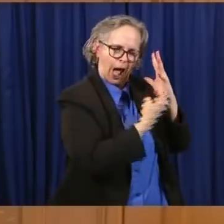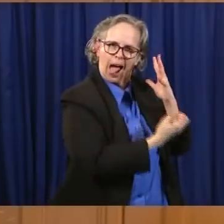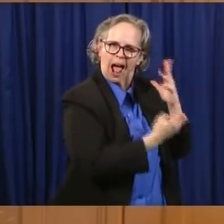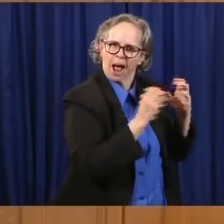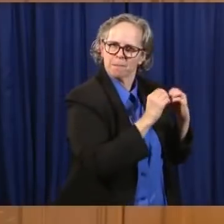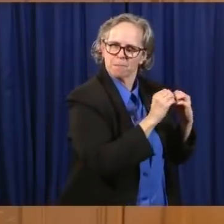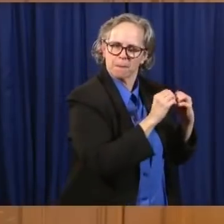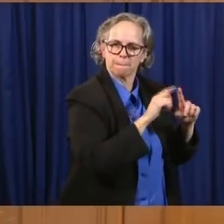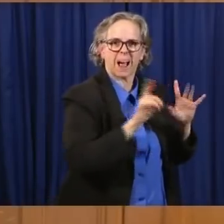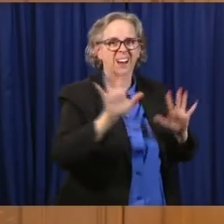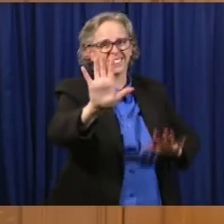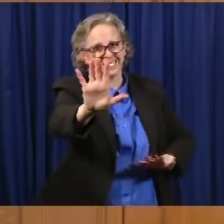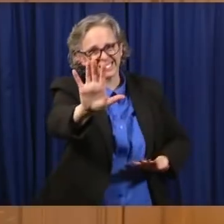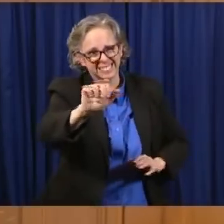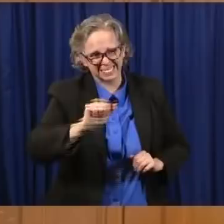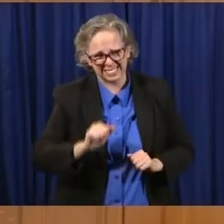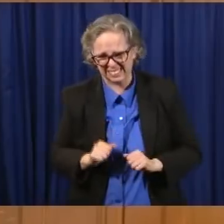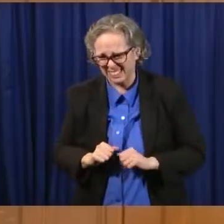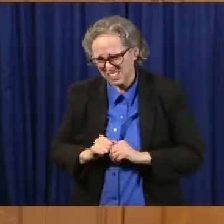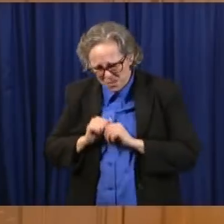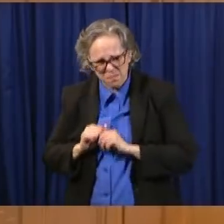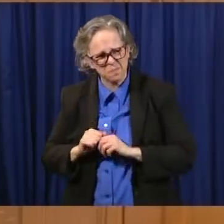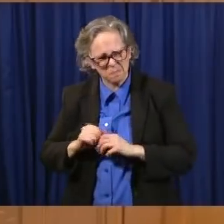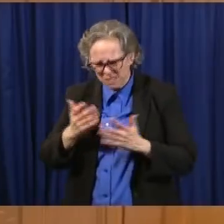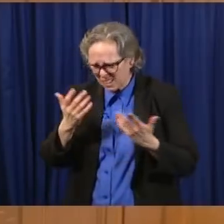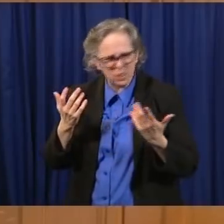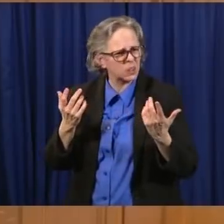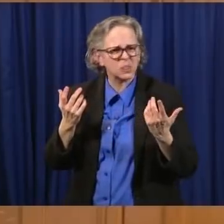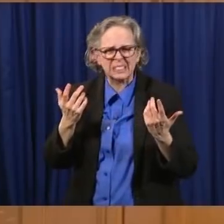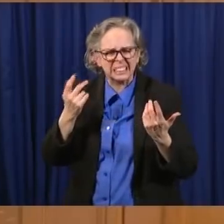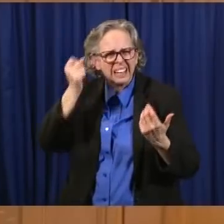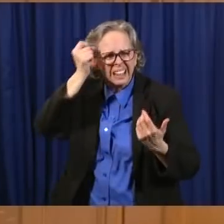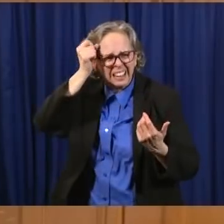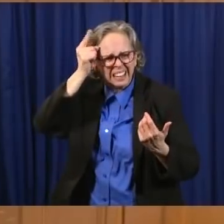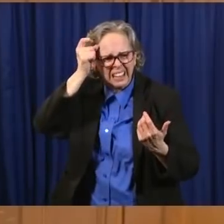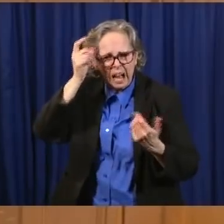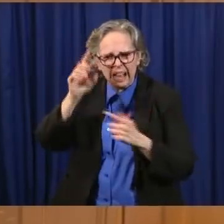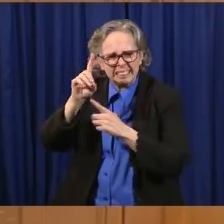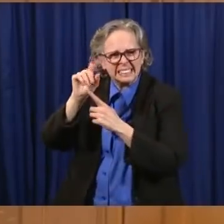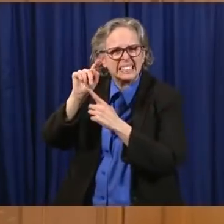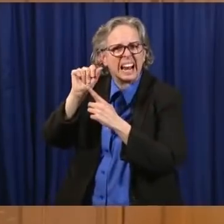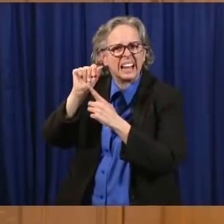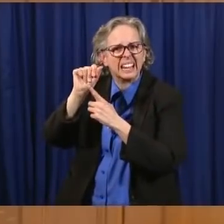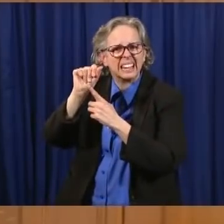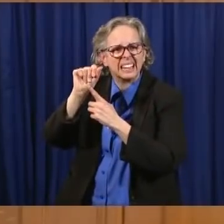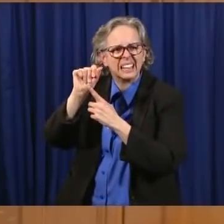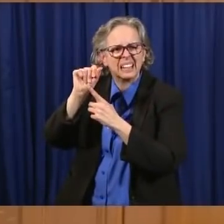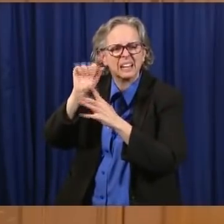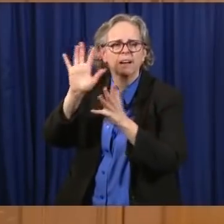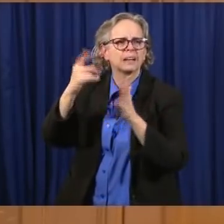REPORTED IN MASS AND AGGREGATOR, THOSE ARE ALWAYS COMPLICATED ISSUES, AND I WOULD REALLY LOVE TO DELVE INTO THAT AT SOME POINT. BUT ONE THING ABOUT THE DATA WE